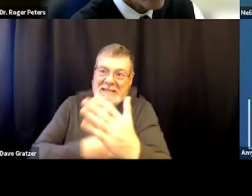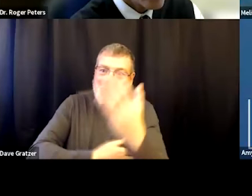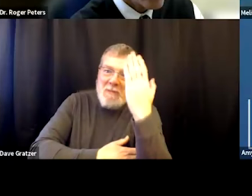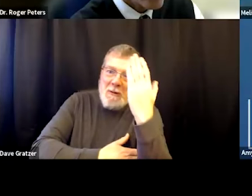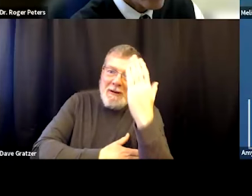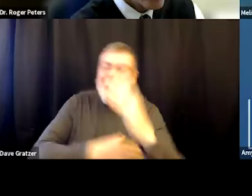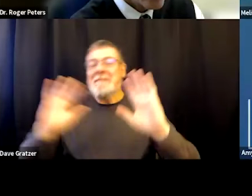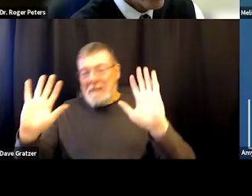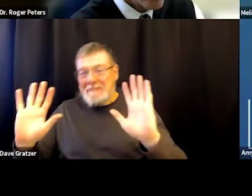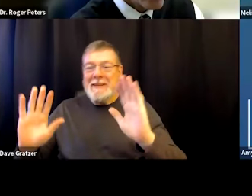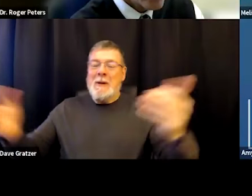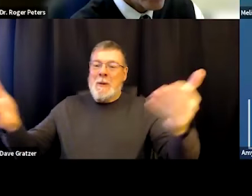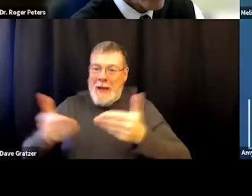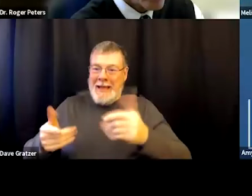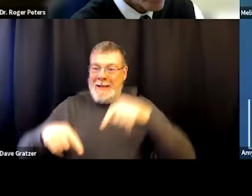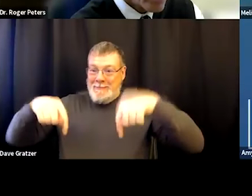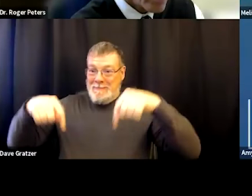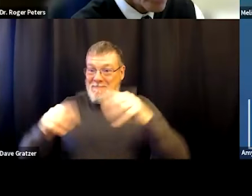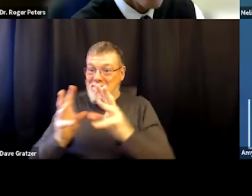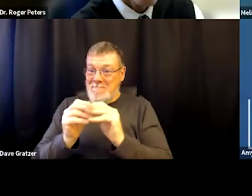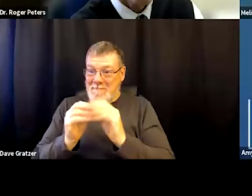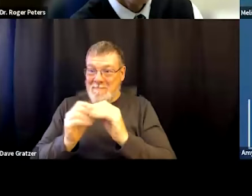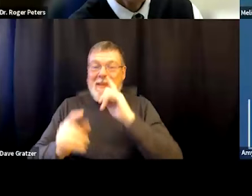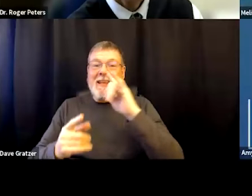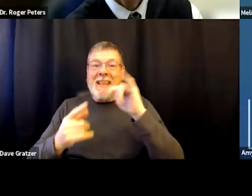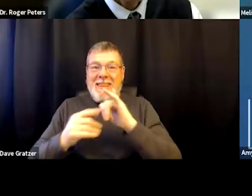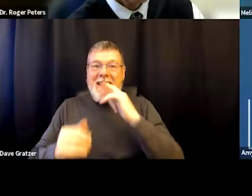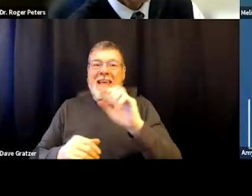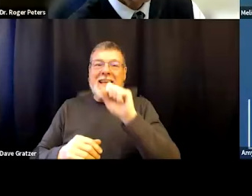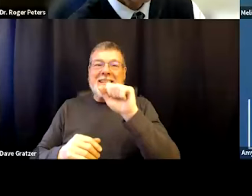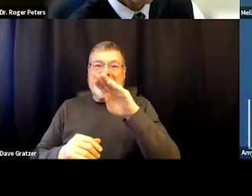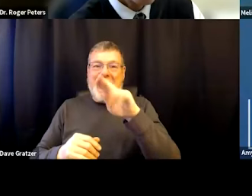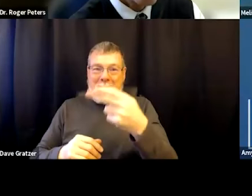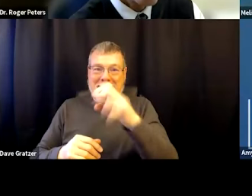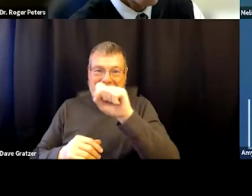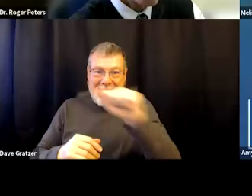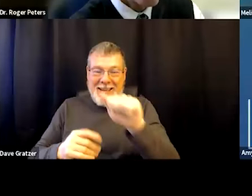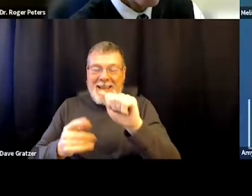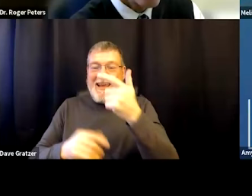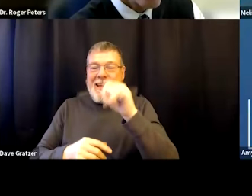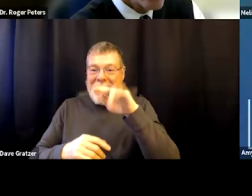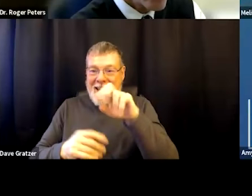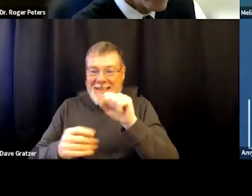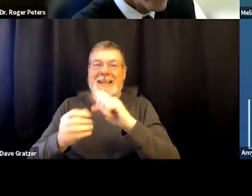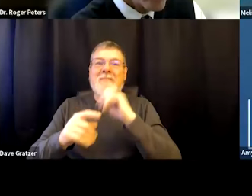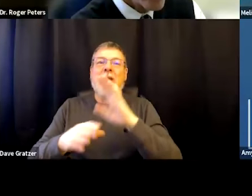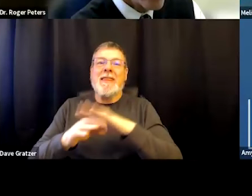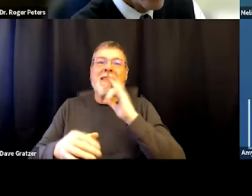welcome to this webinar presented by SAMHSA's GAINS Center with the support of SAMHSA, which is the Substance Abuse